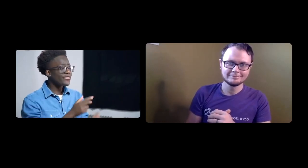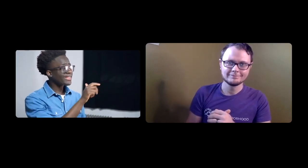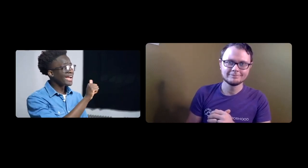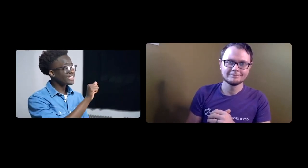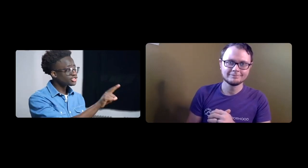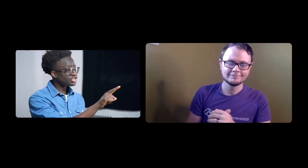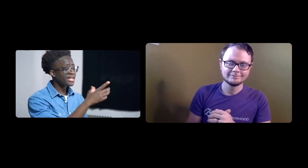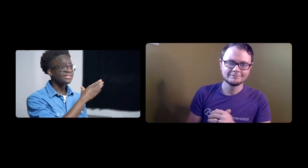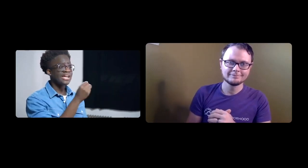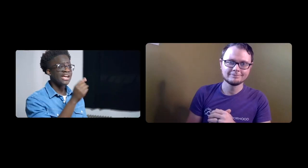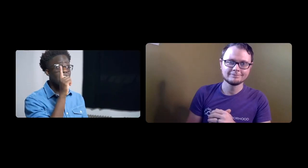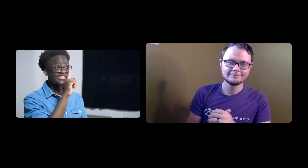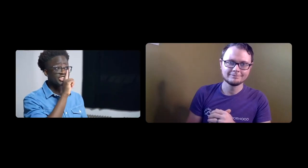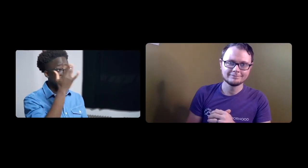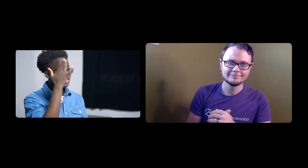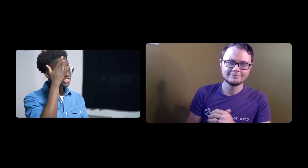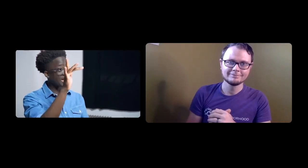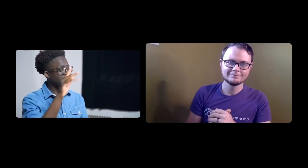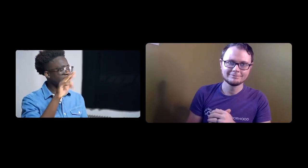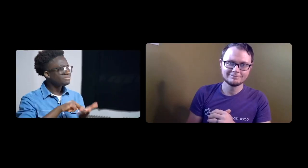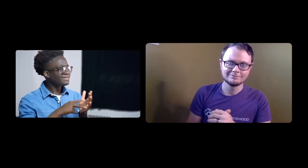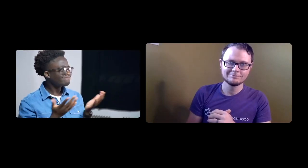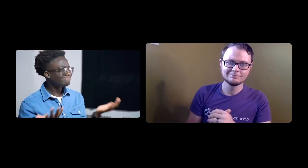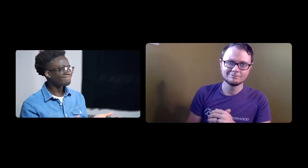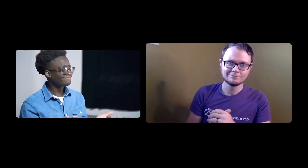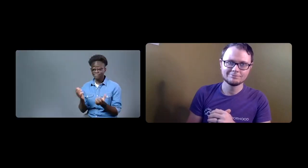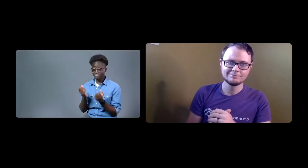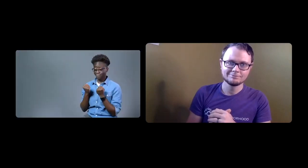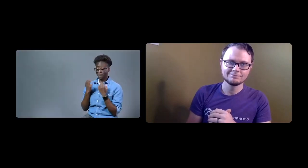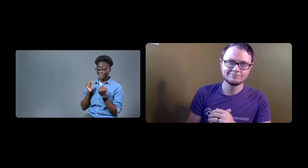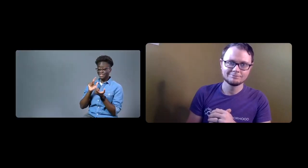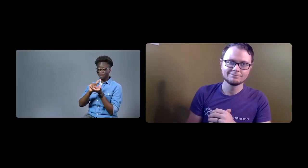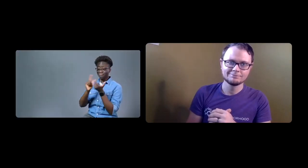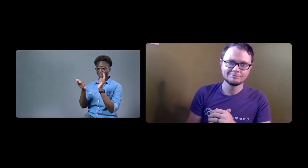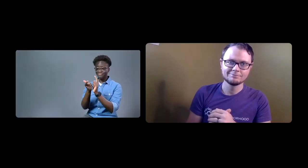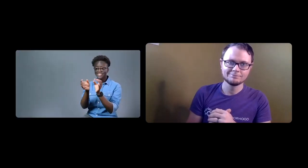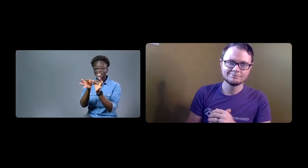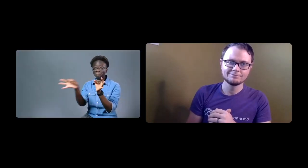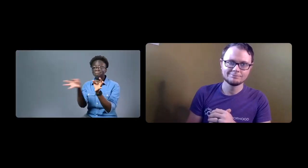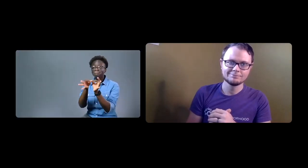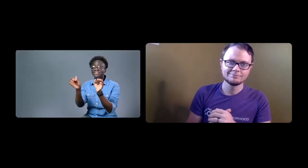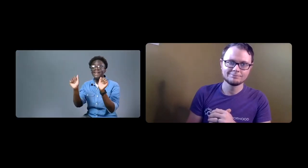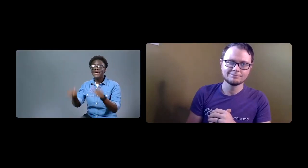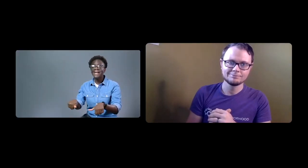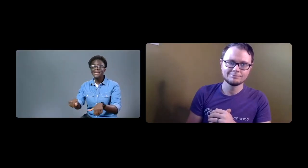that involves ASL and artificial intelligence.